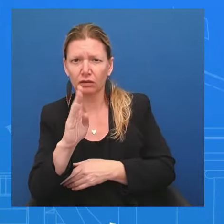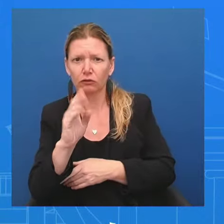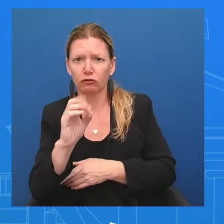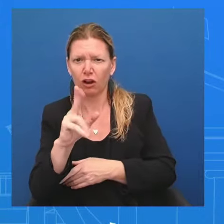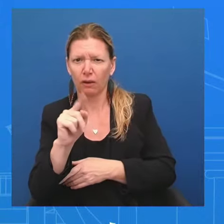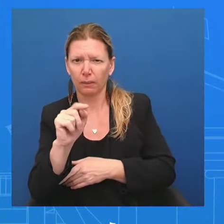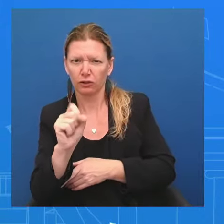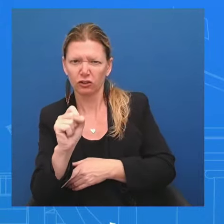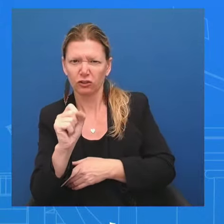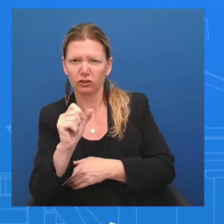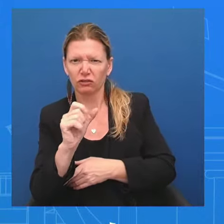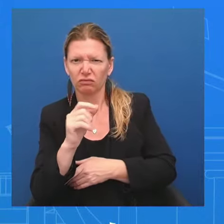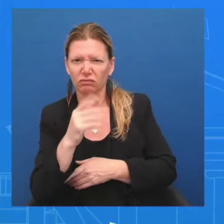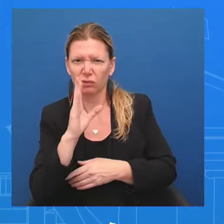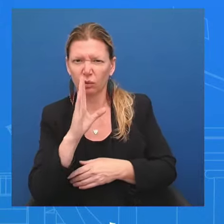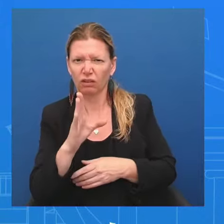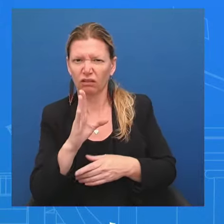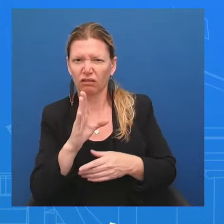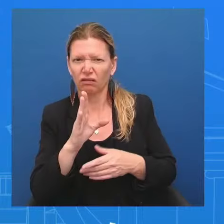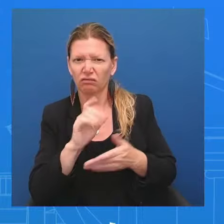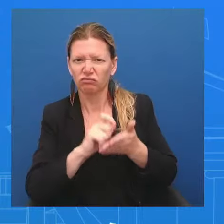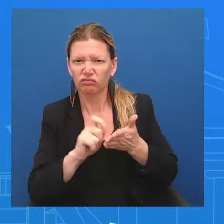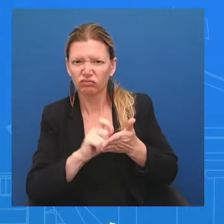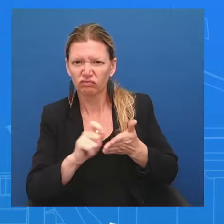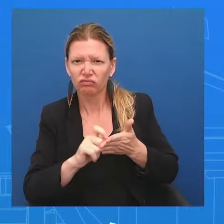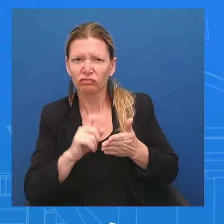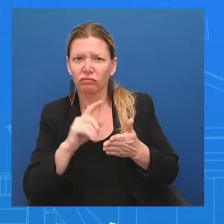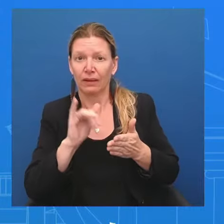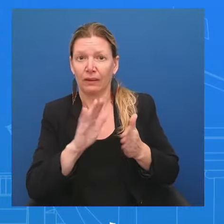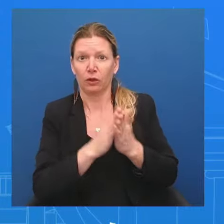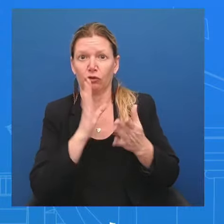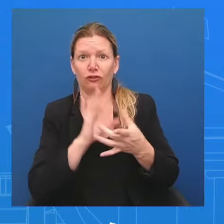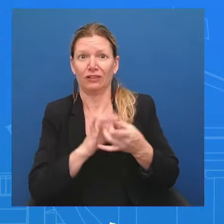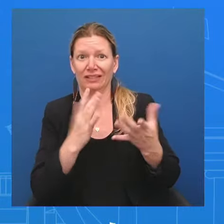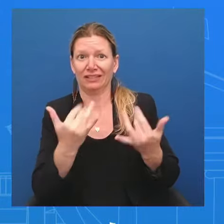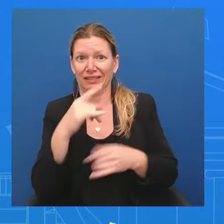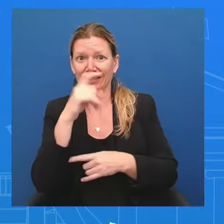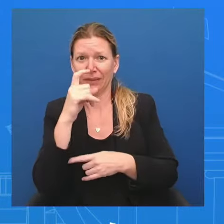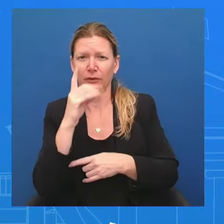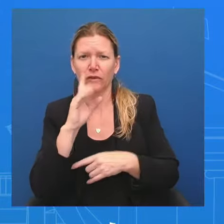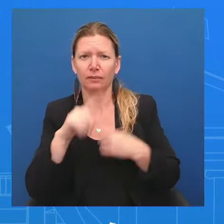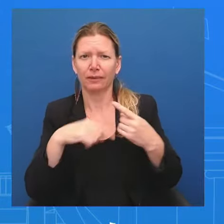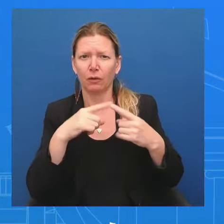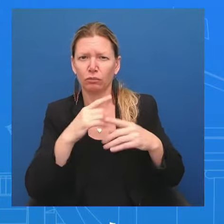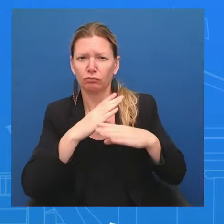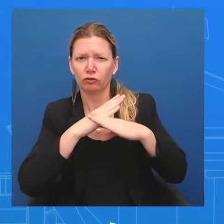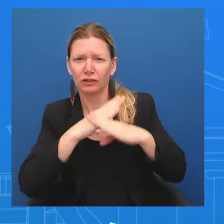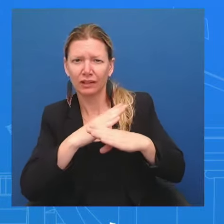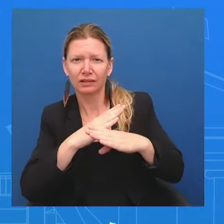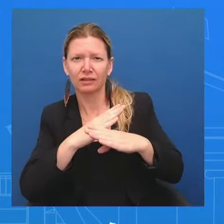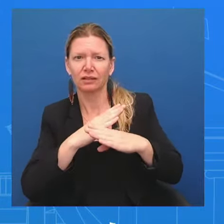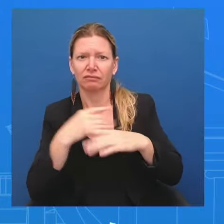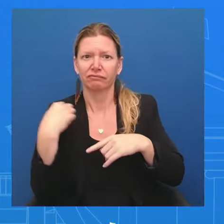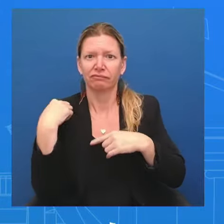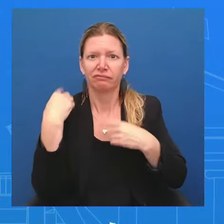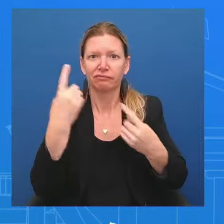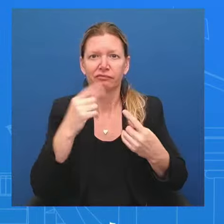of the sitting president of the United States. Do you know if President Biden has met that grandchild yet? Ms. Jean-Pierre: I don't have anything to share. Go ahead .